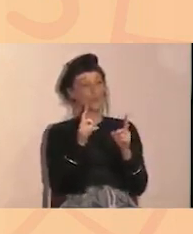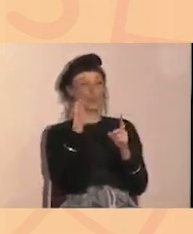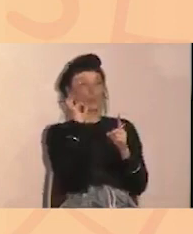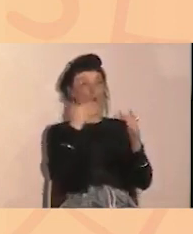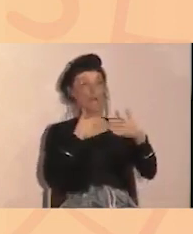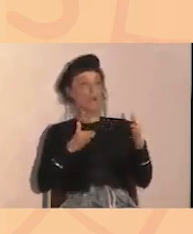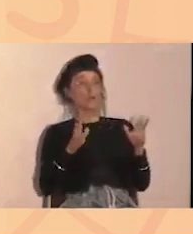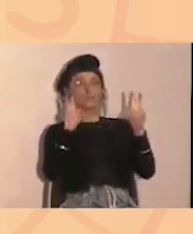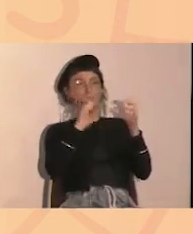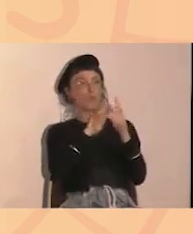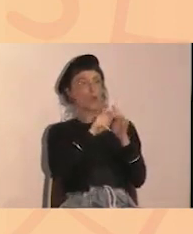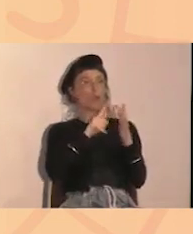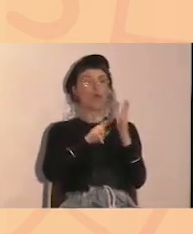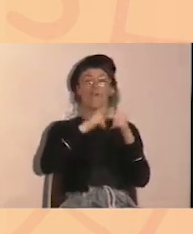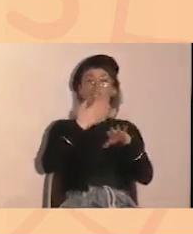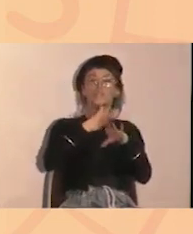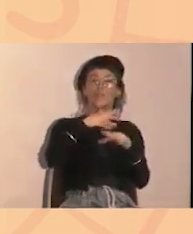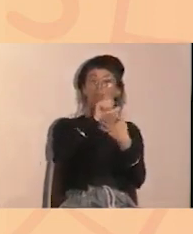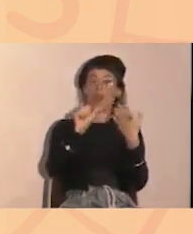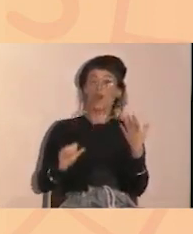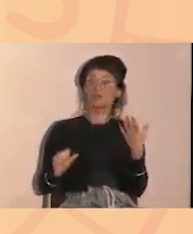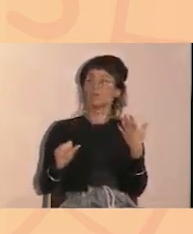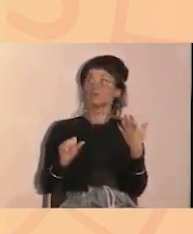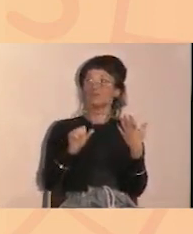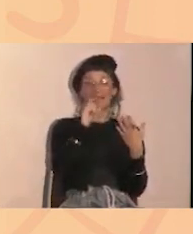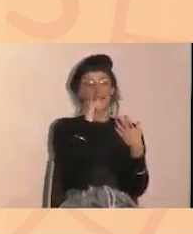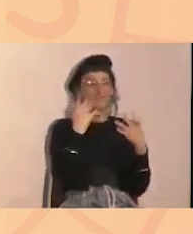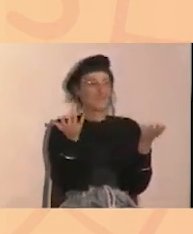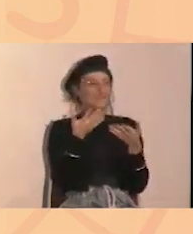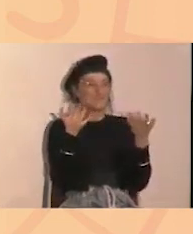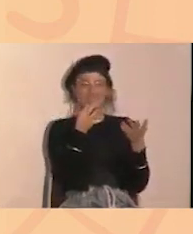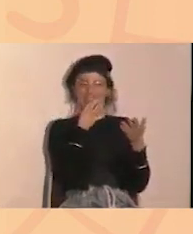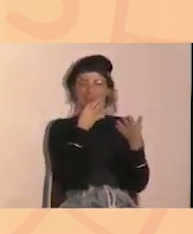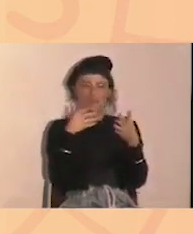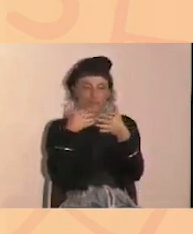art exhibition making can be, well, it doesn't always do that.